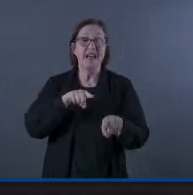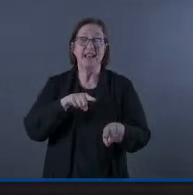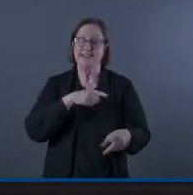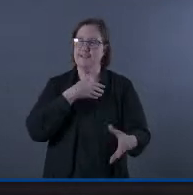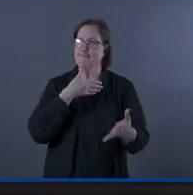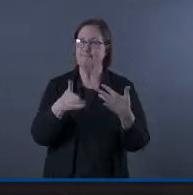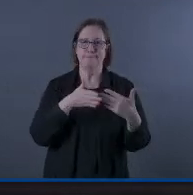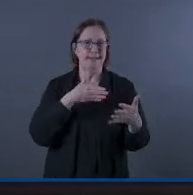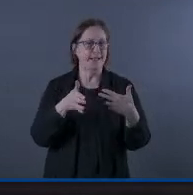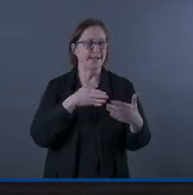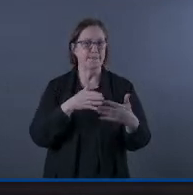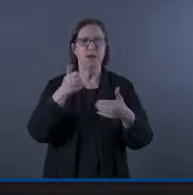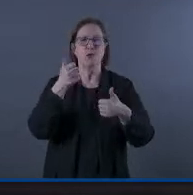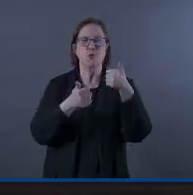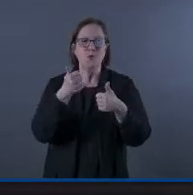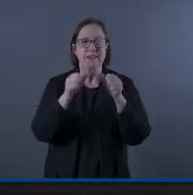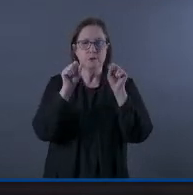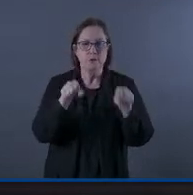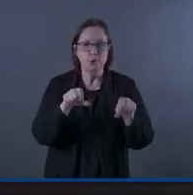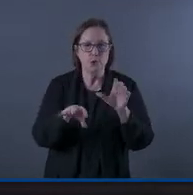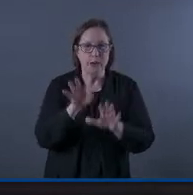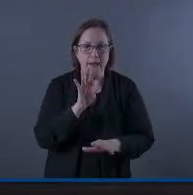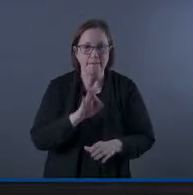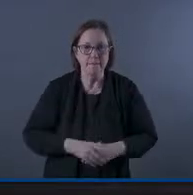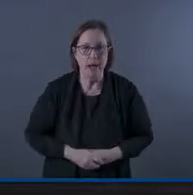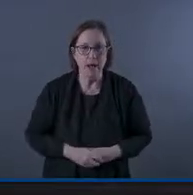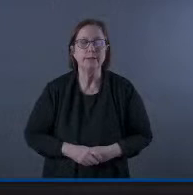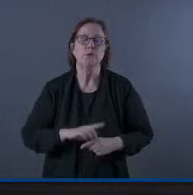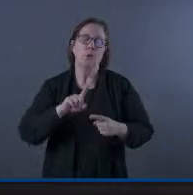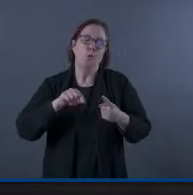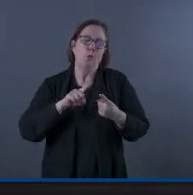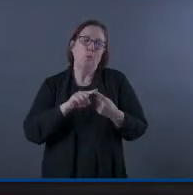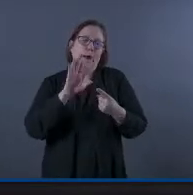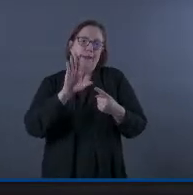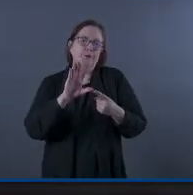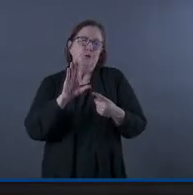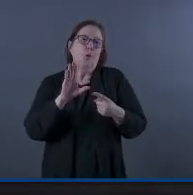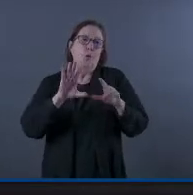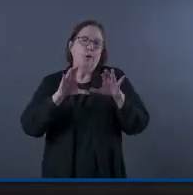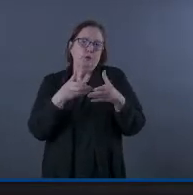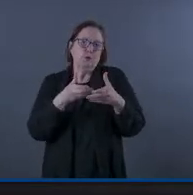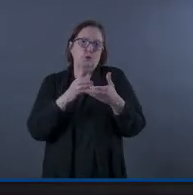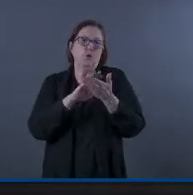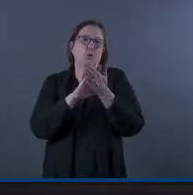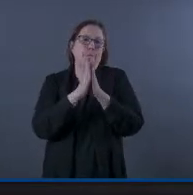whichever you can get at once you're eligible, they're all incredibly effective and safe vaccines,